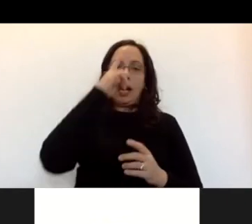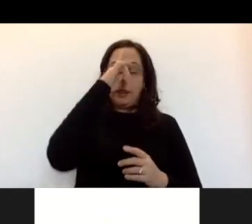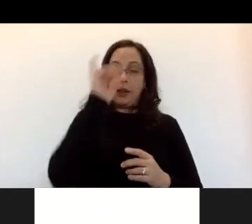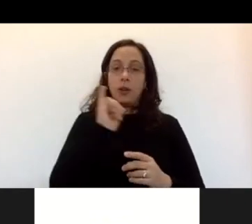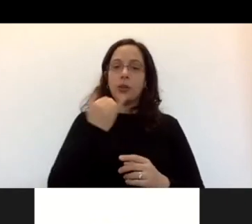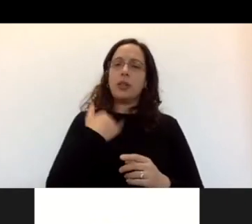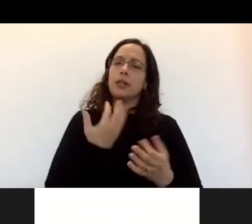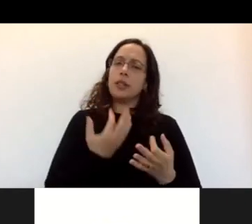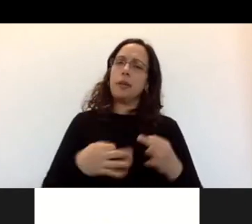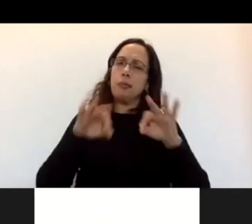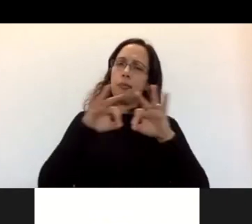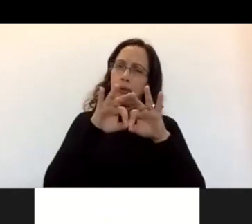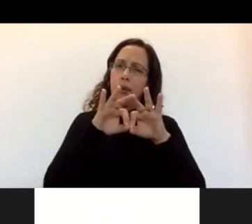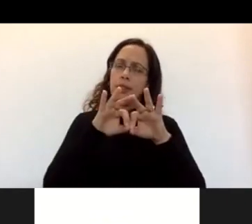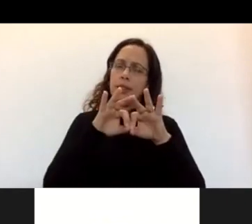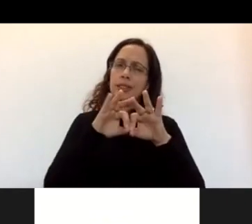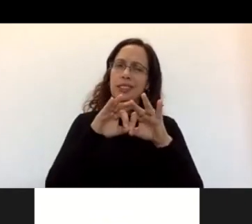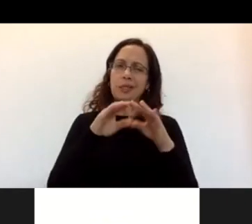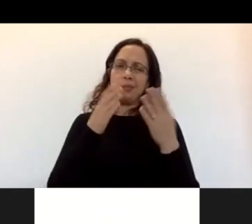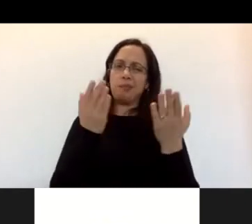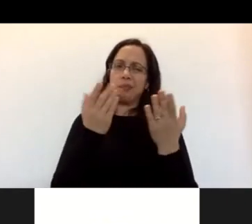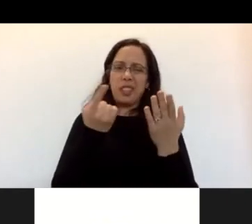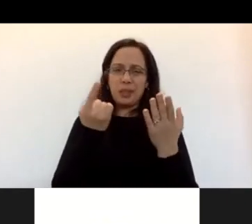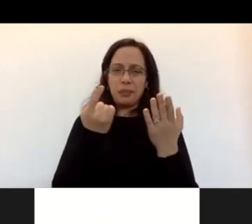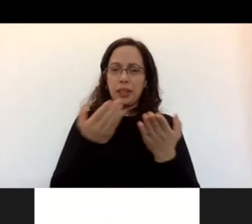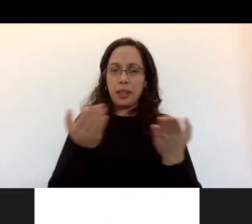in all of this right? and that one of the things that happens